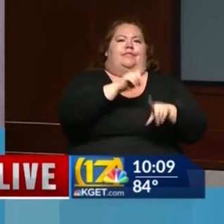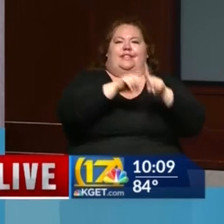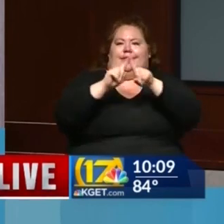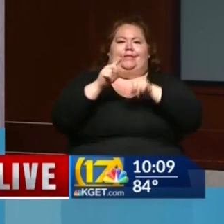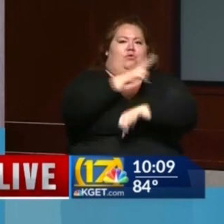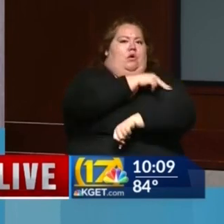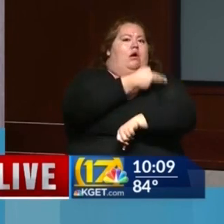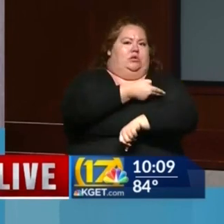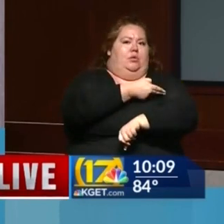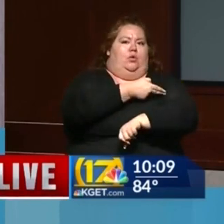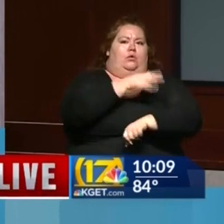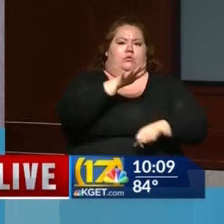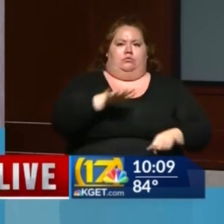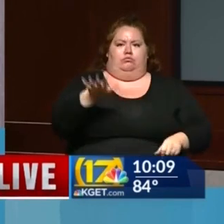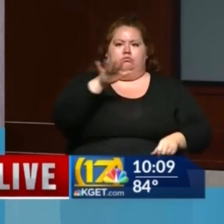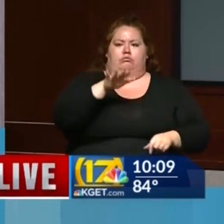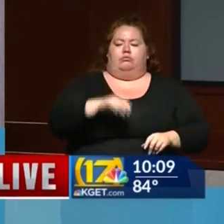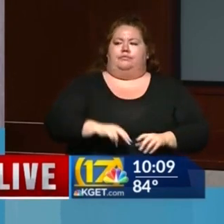CURRENTLY RECEIVING SOME FORM OF